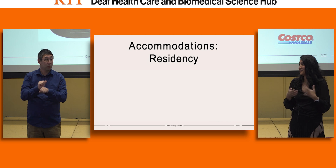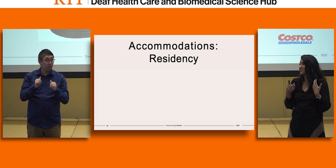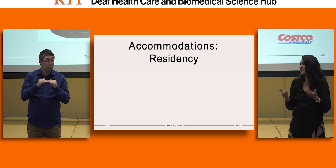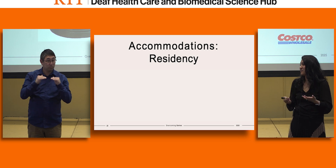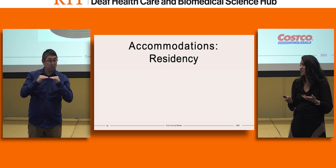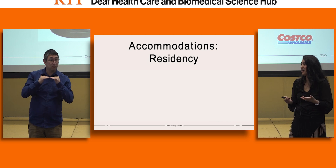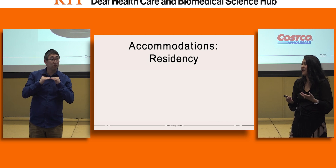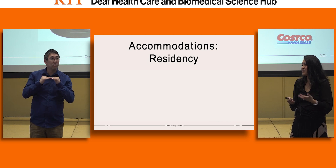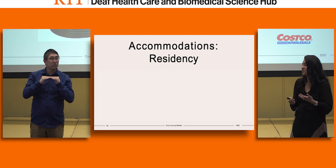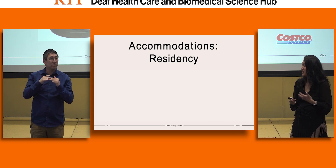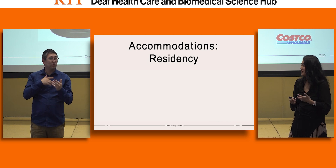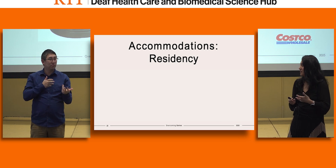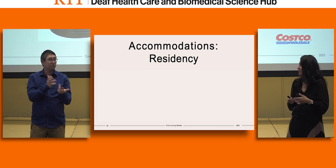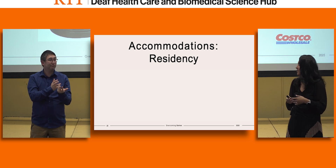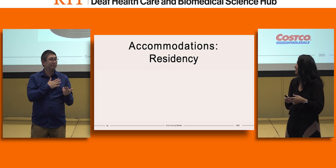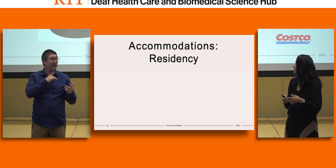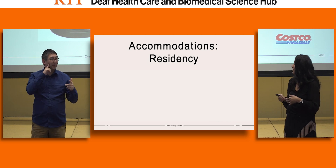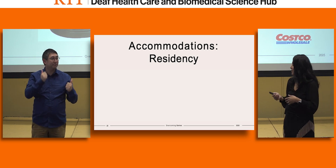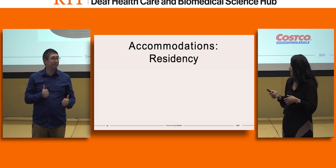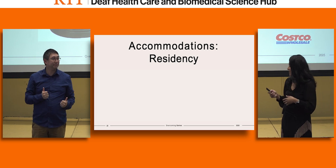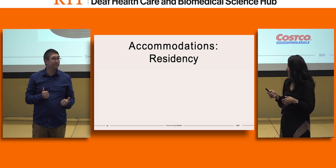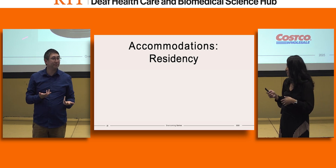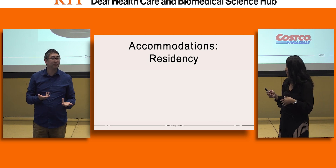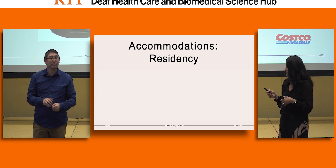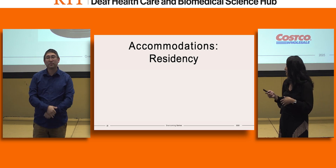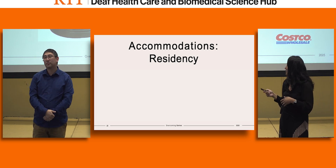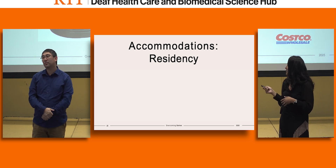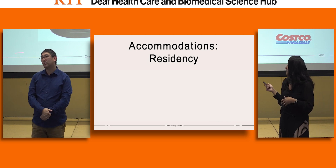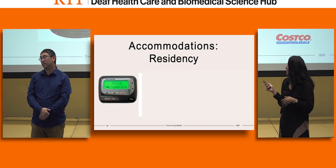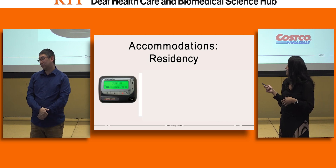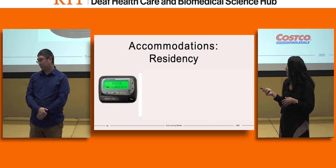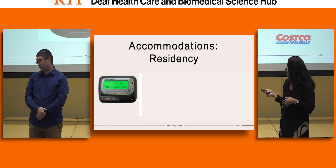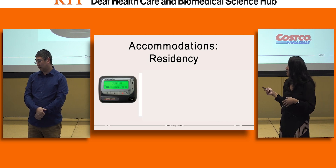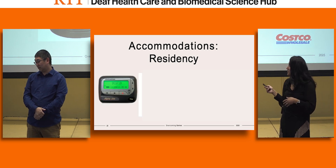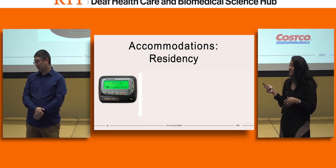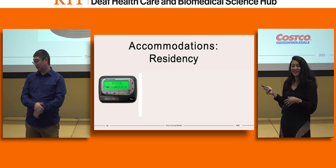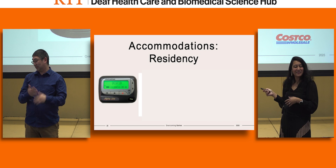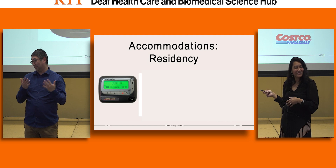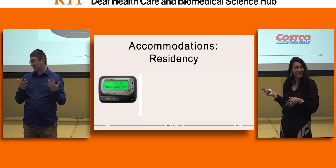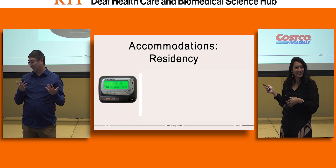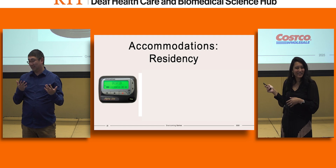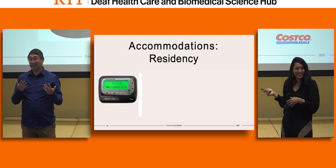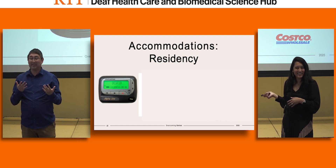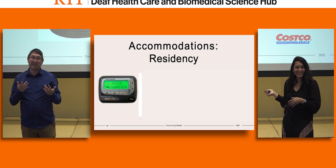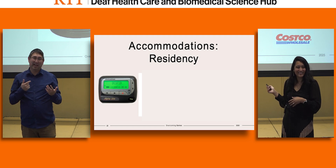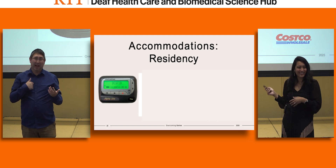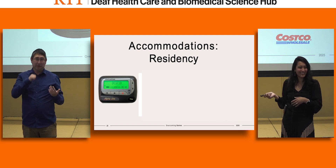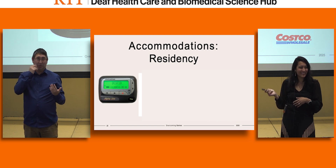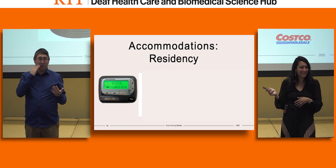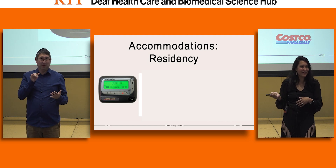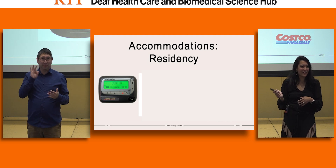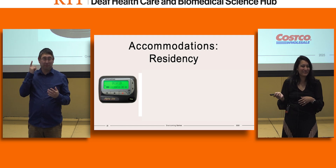to sort of adapt to my hearing loss? So, probably nobody knows what this is anymore,